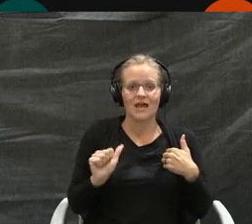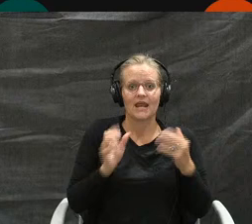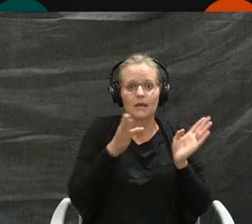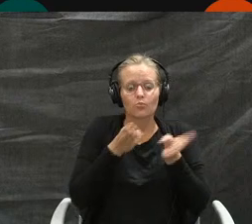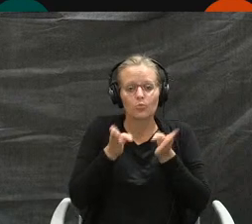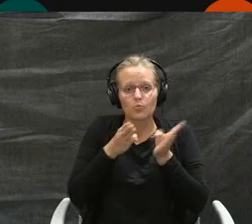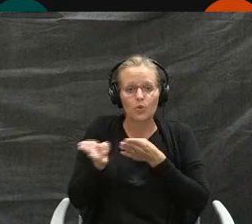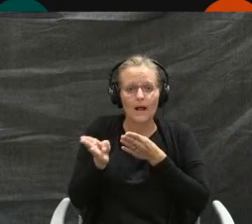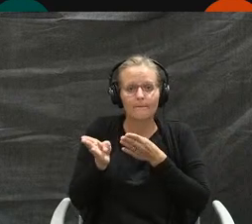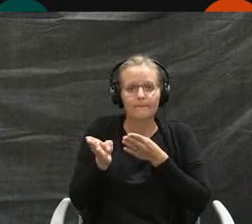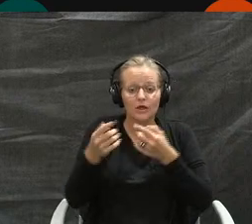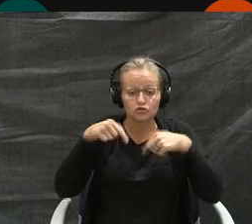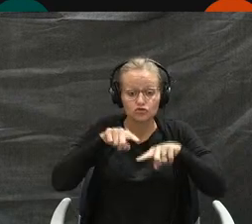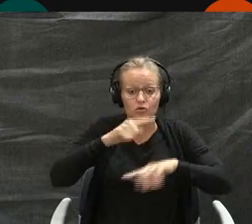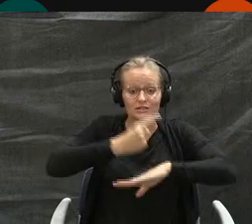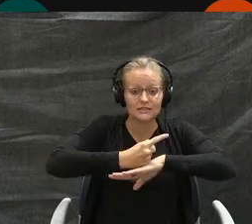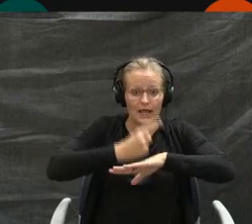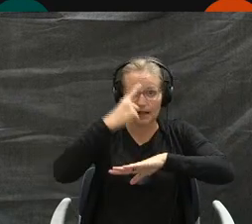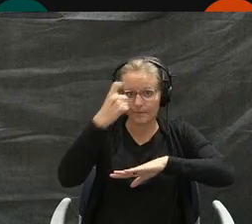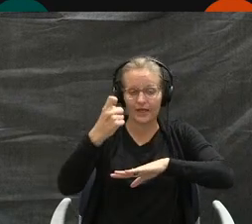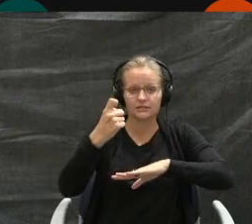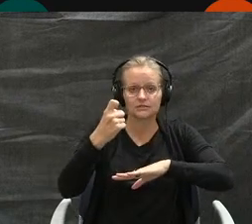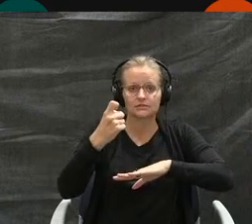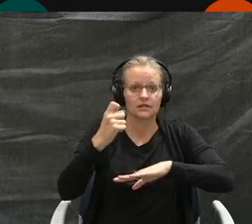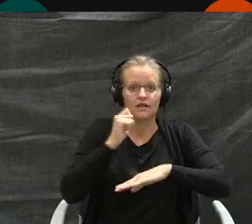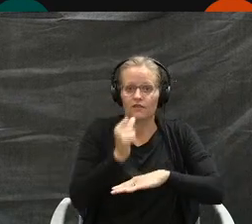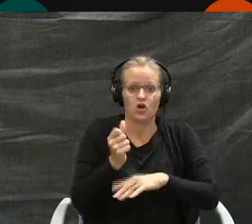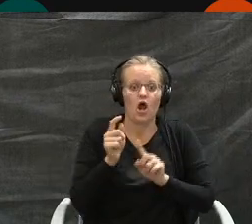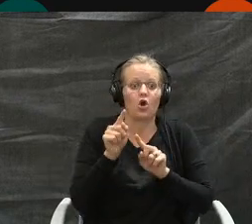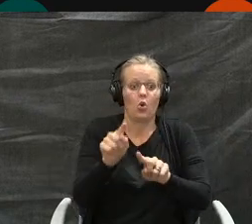they would not be going to specials during the day. So